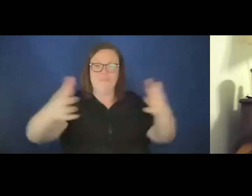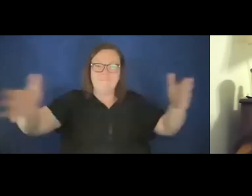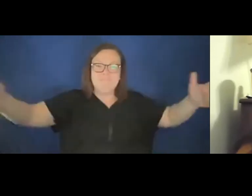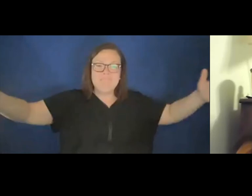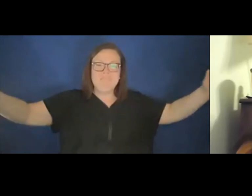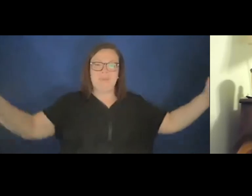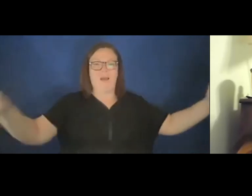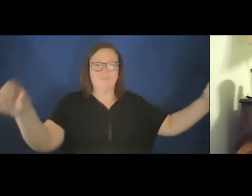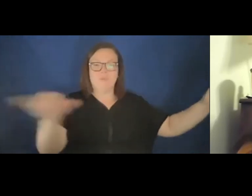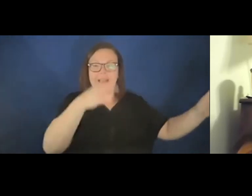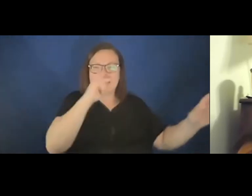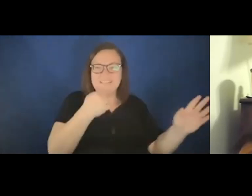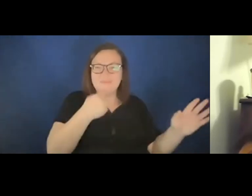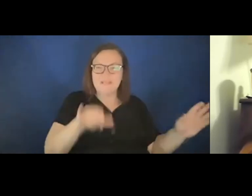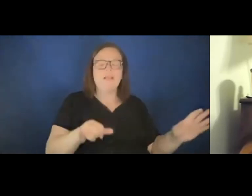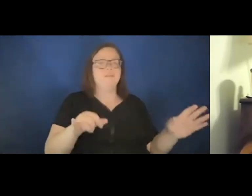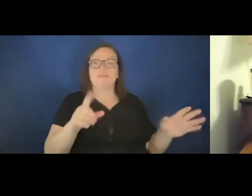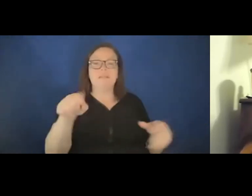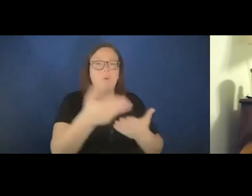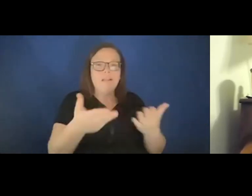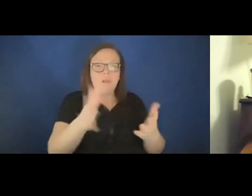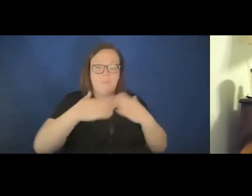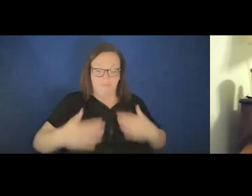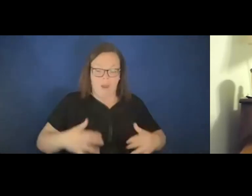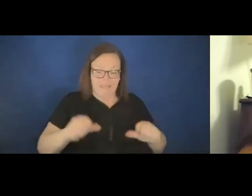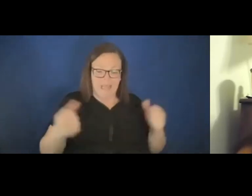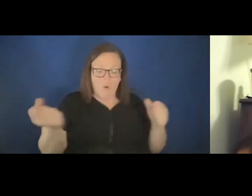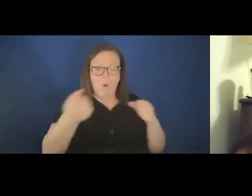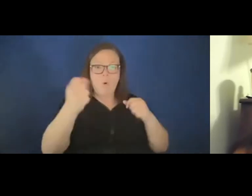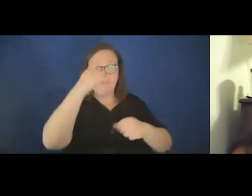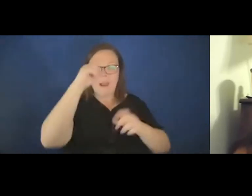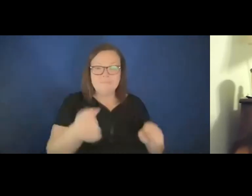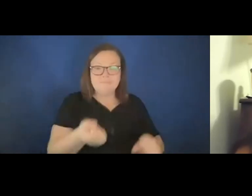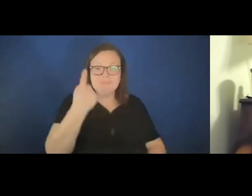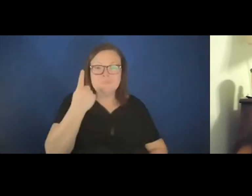arms, which is all your being can hold and all your mind can comprehend, you are a willing